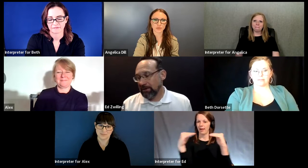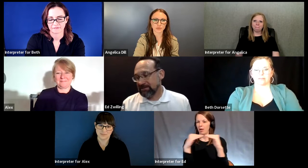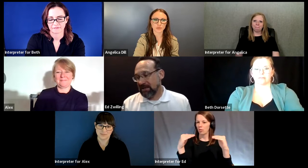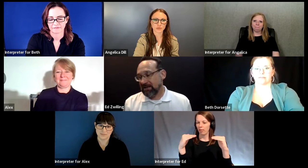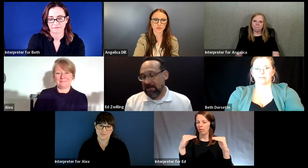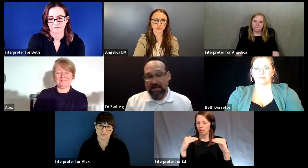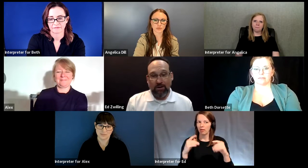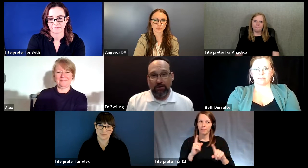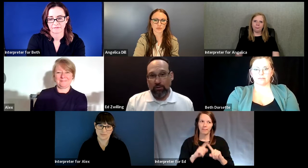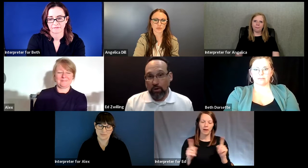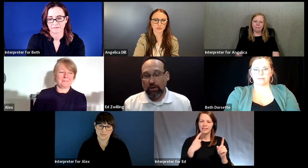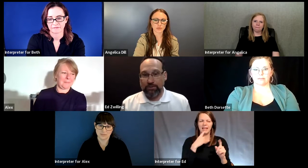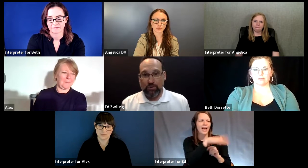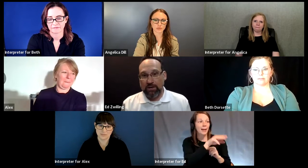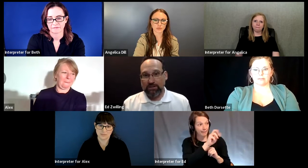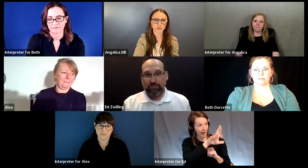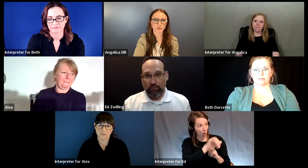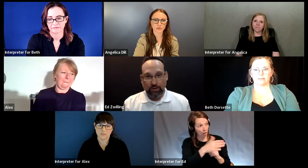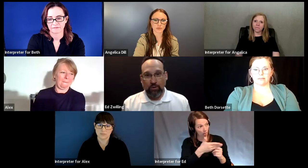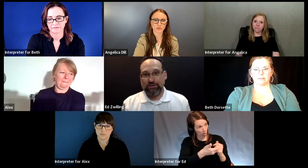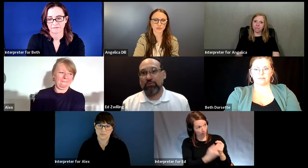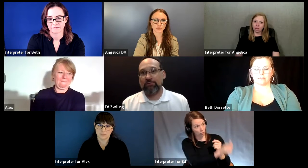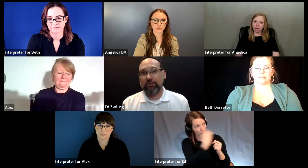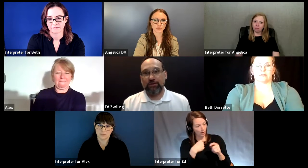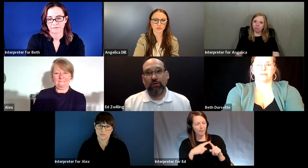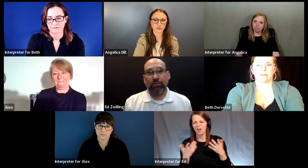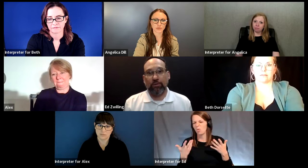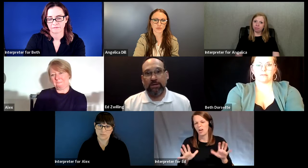But saying, hey, Mary, you're welcome to join us but we don't want to spring for the interpreter